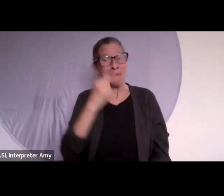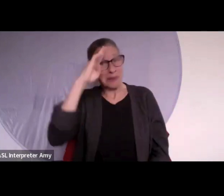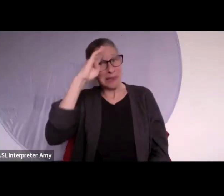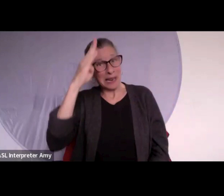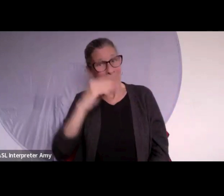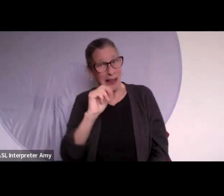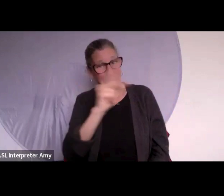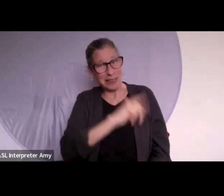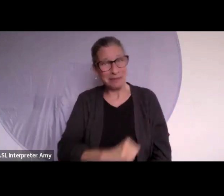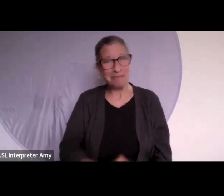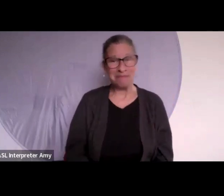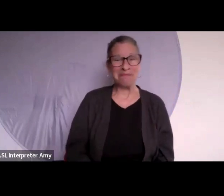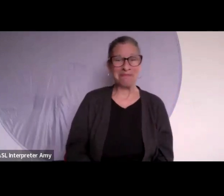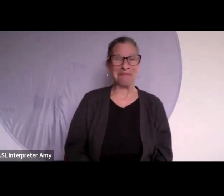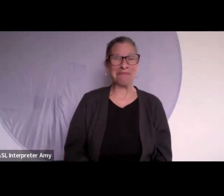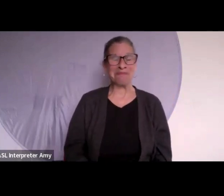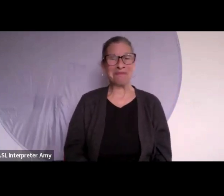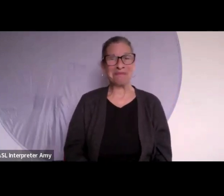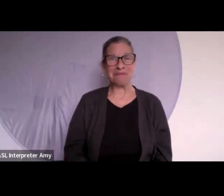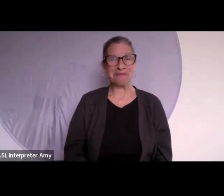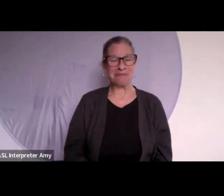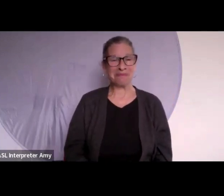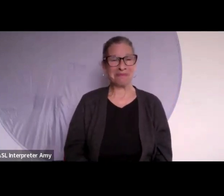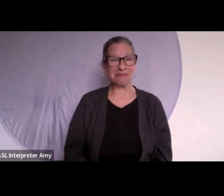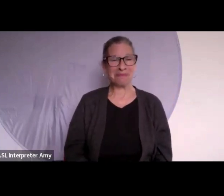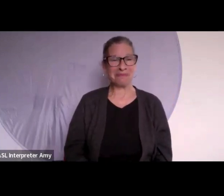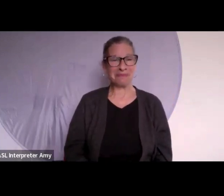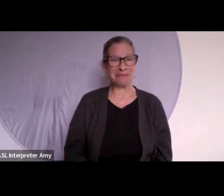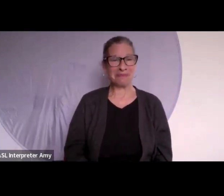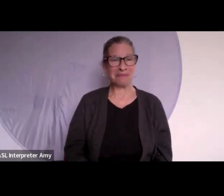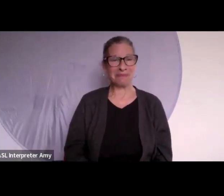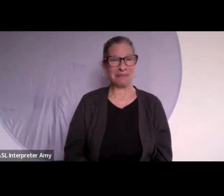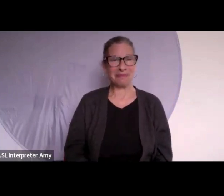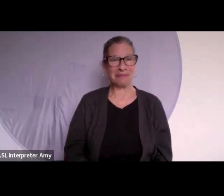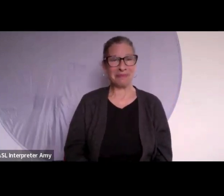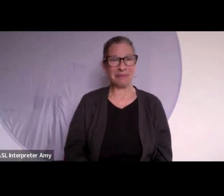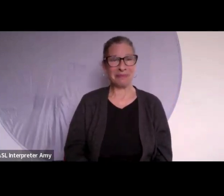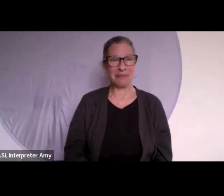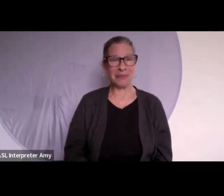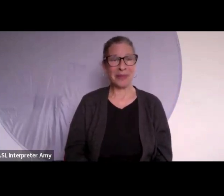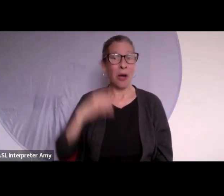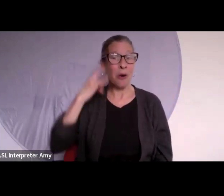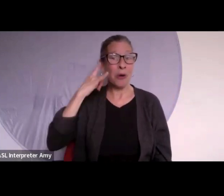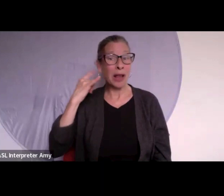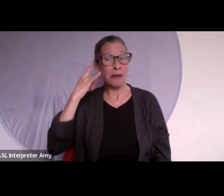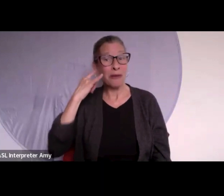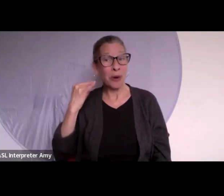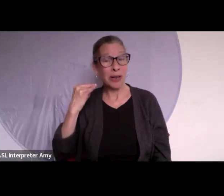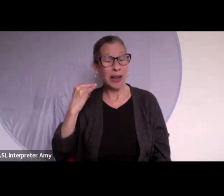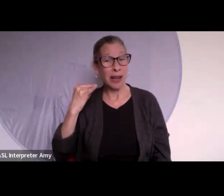yourself. Any chance of coming out to California we used to have we used to have a Northern